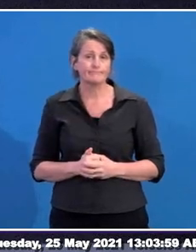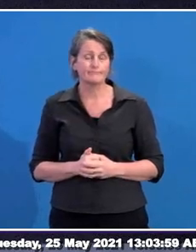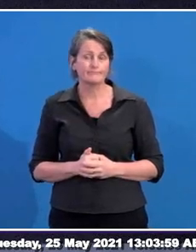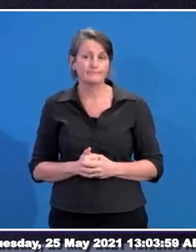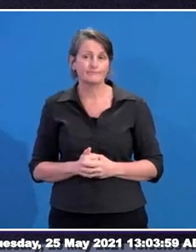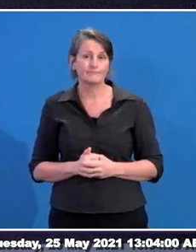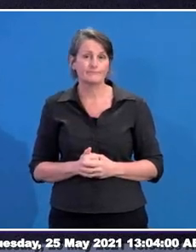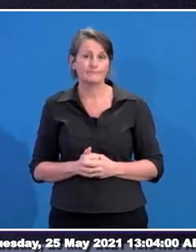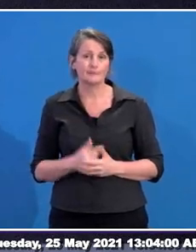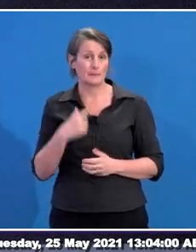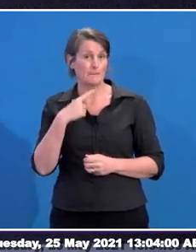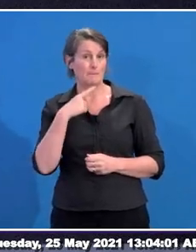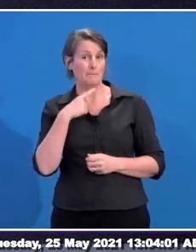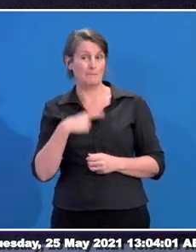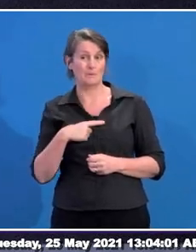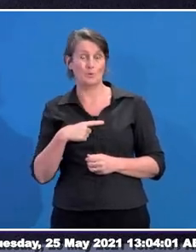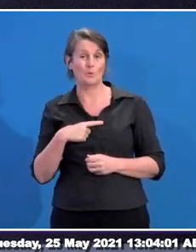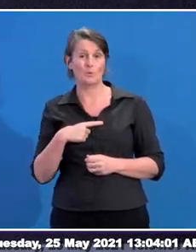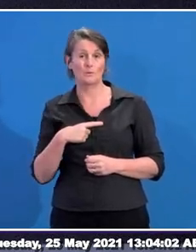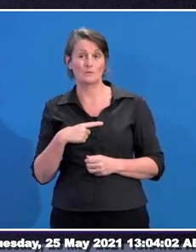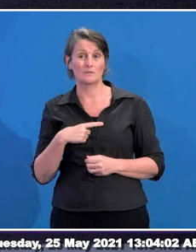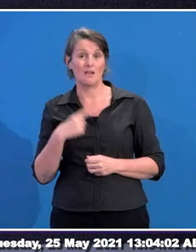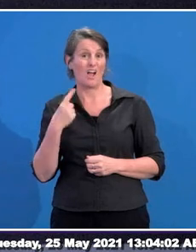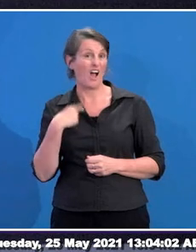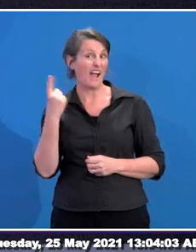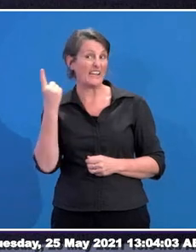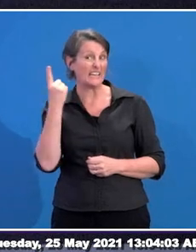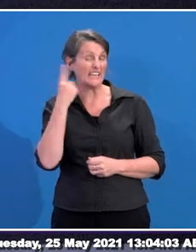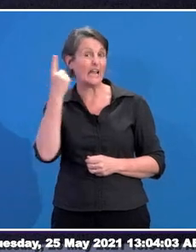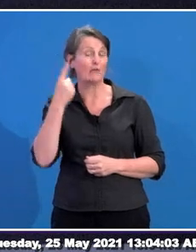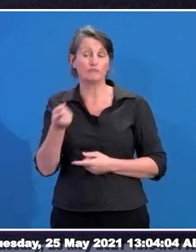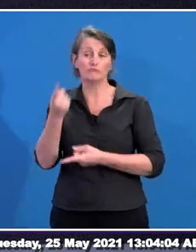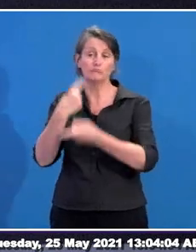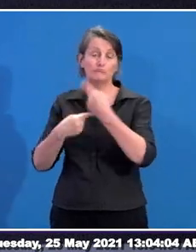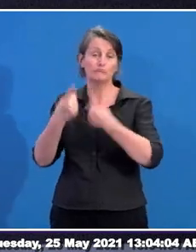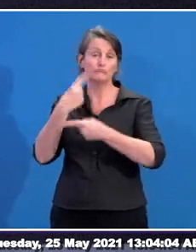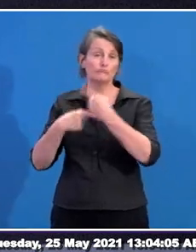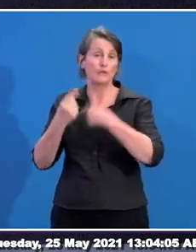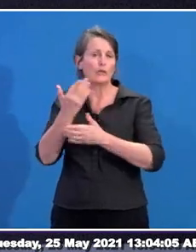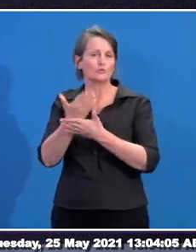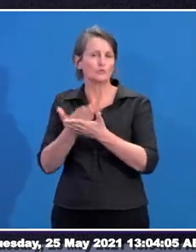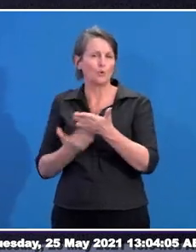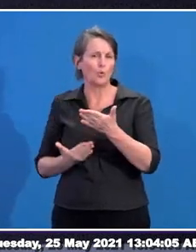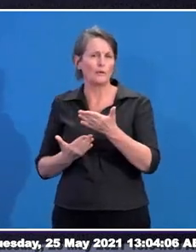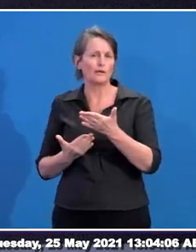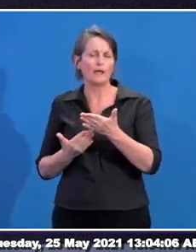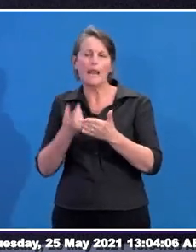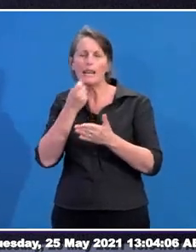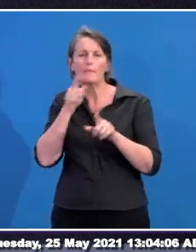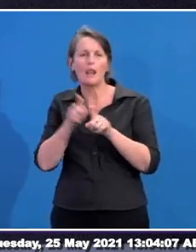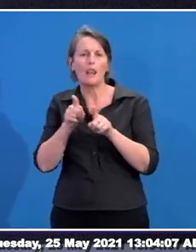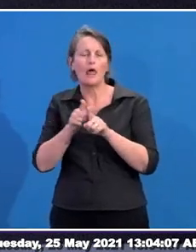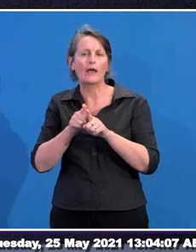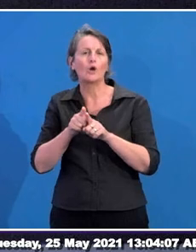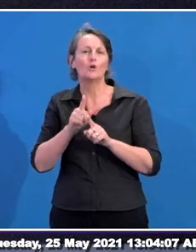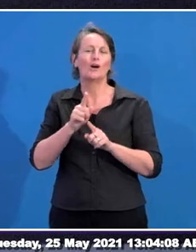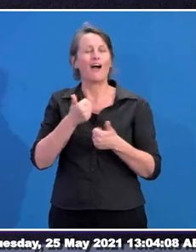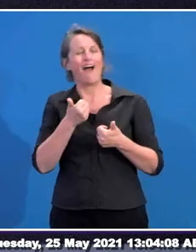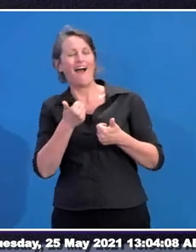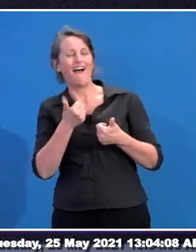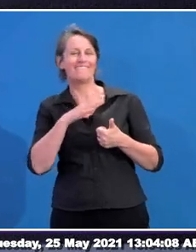we get told stories that are smoothed over so that we don't react as badly.